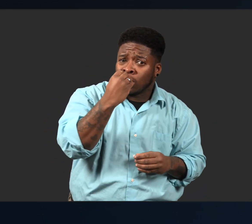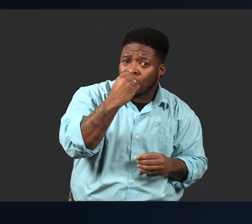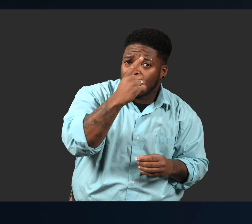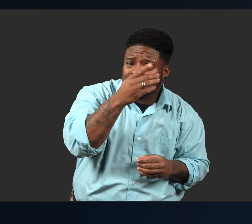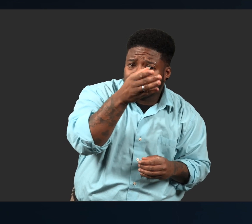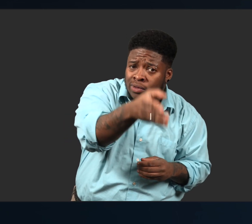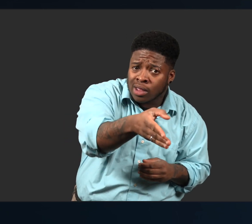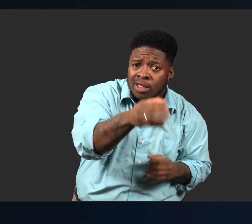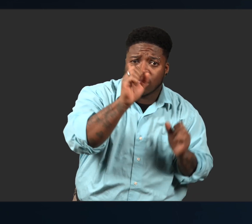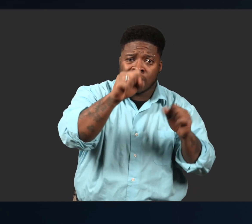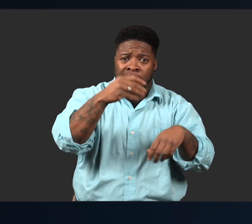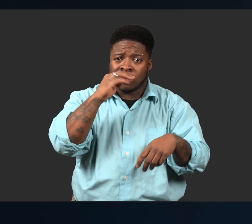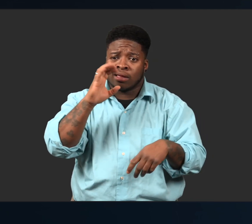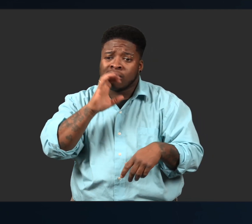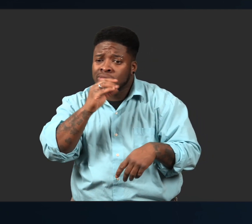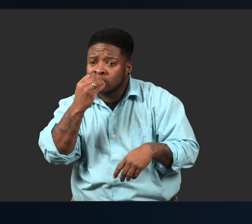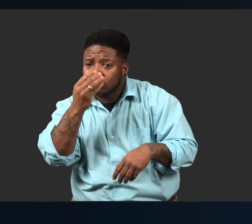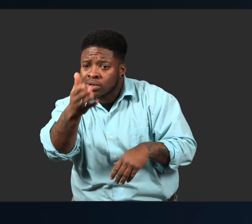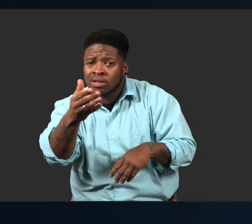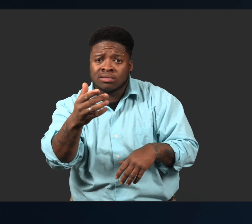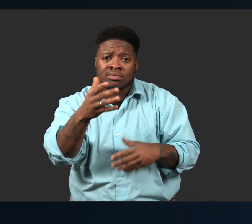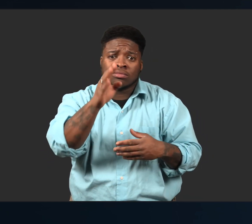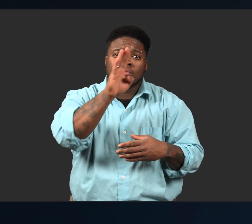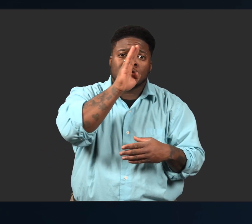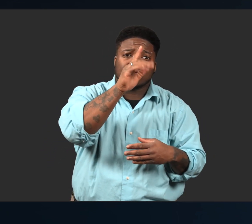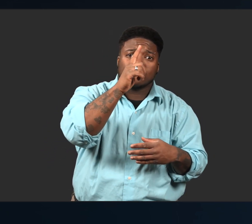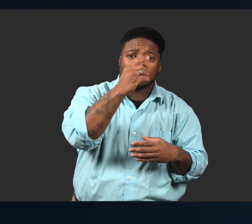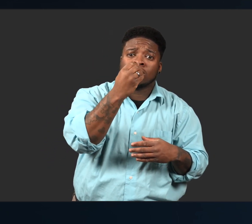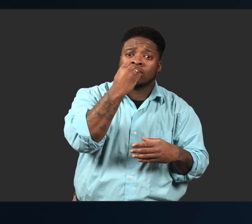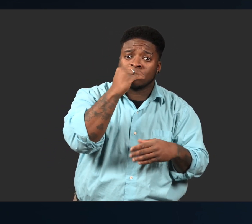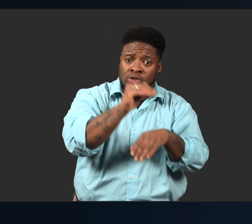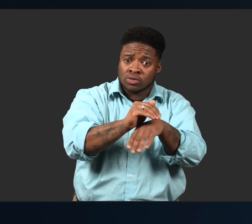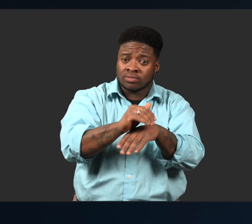including where to eat breakfast, lunch and dinner.